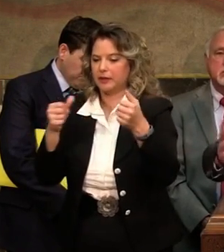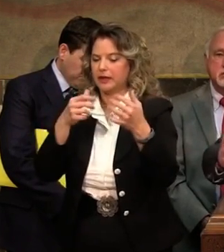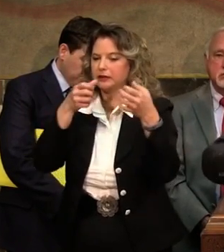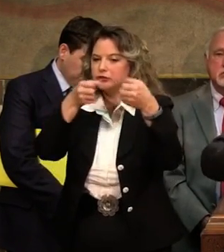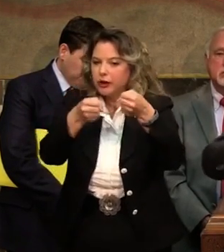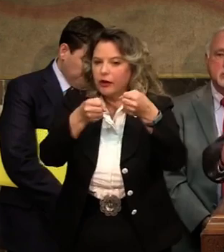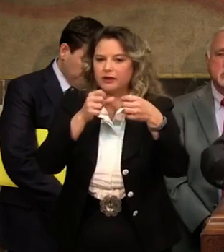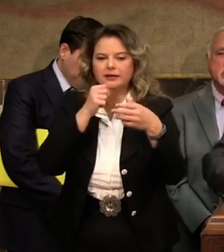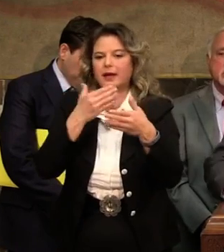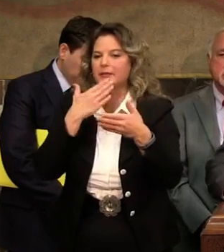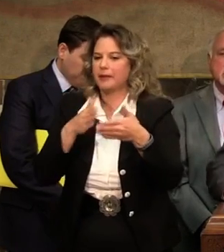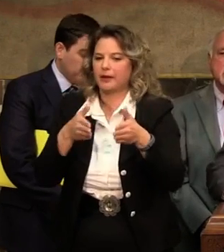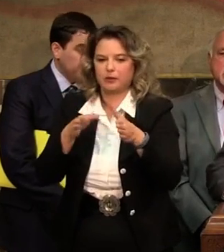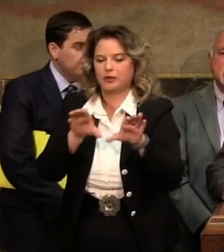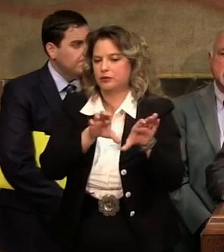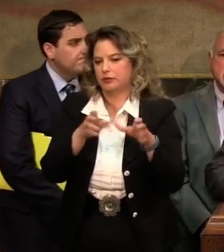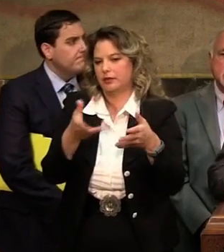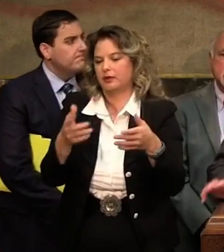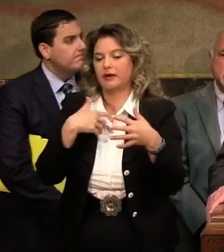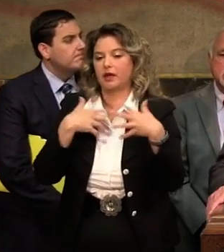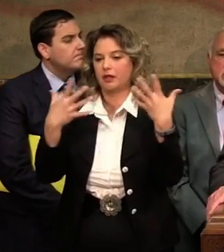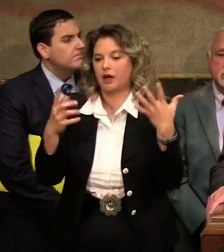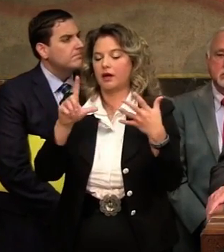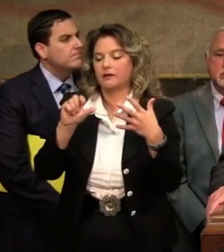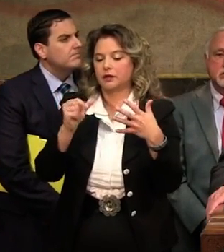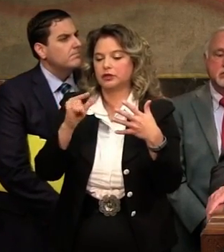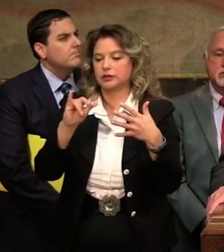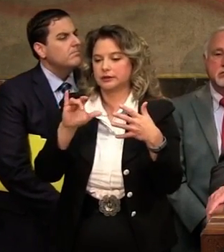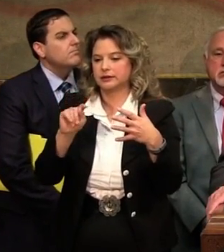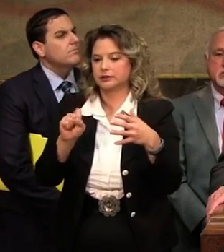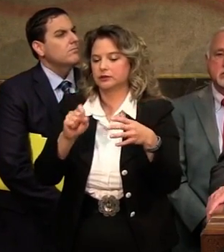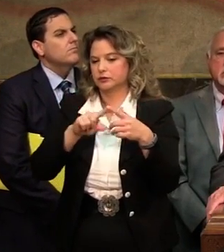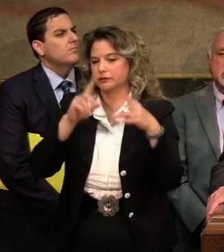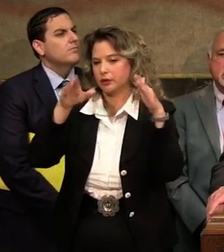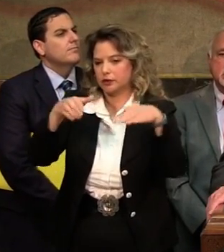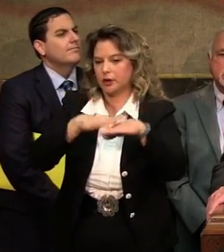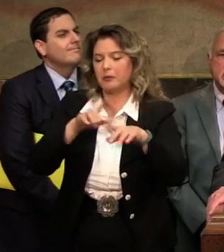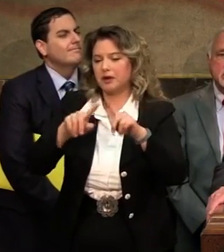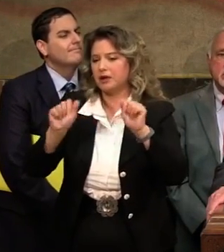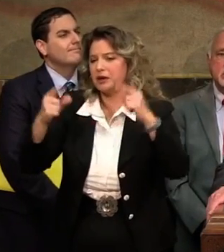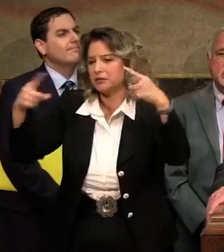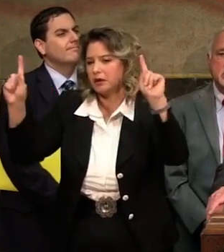logistical issues to deal with there but it can be accomplished and that's what these re-entry centers that I talked